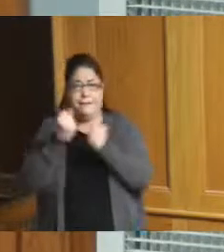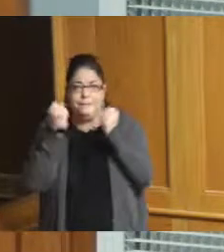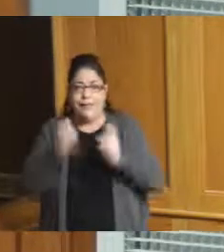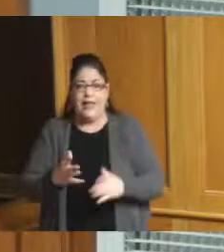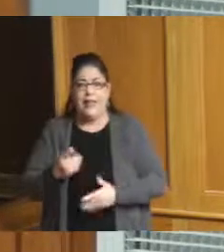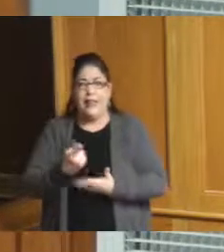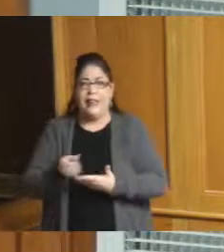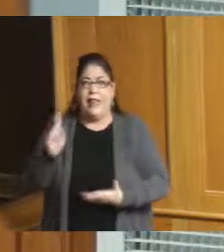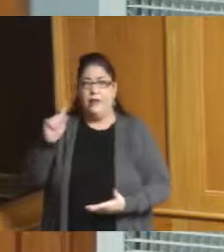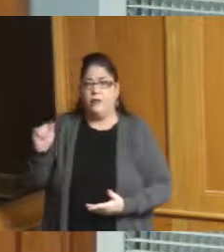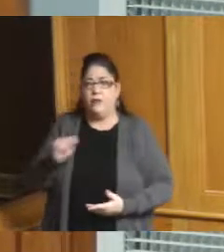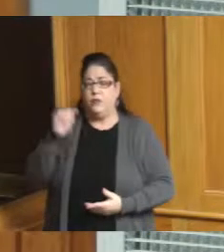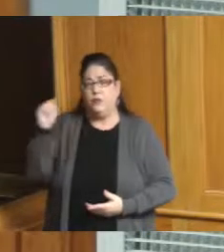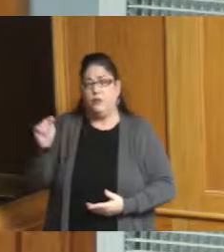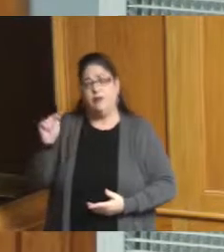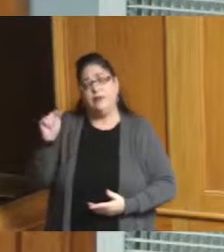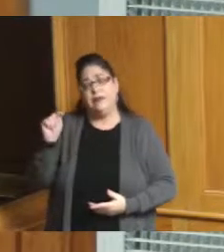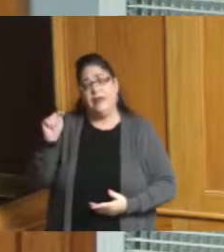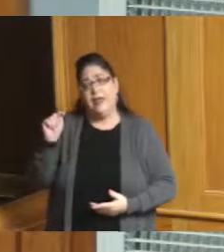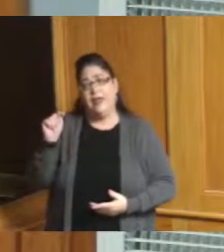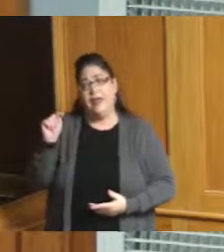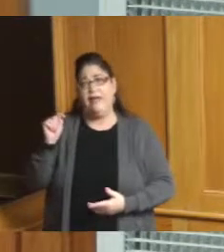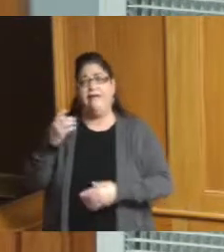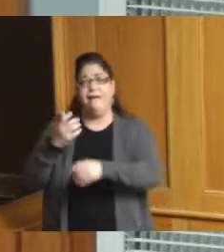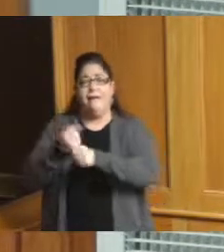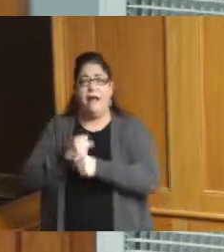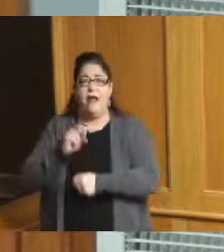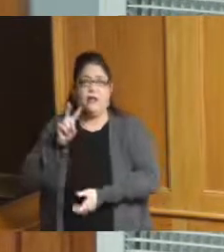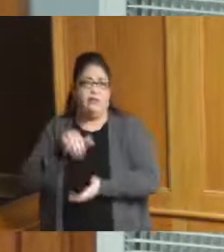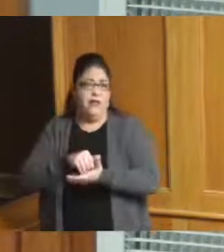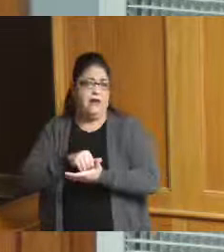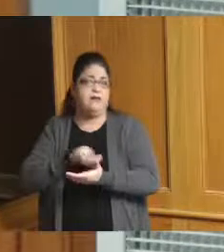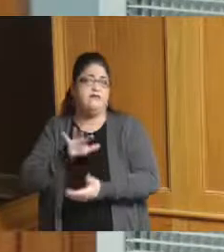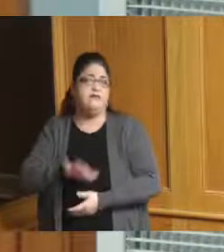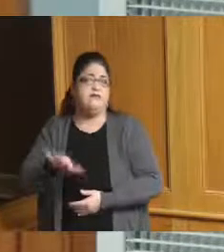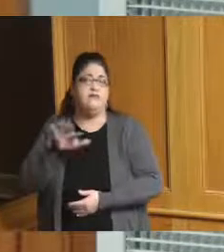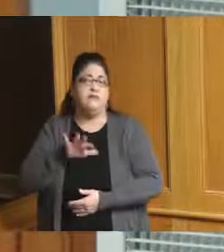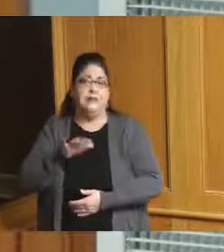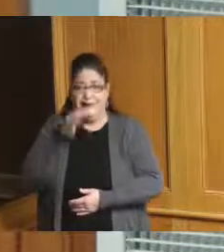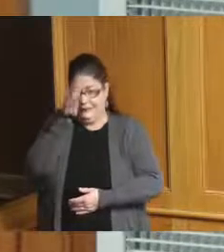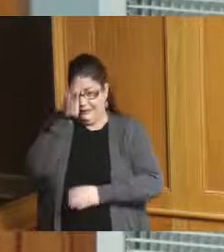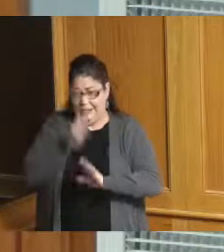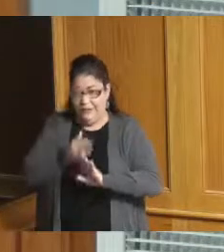Tuesday so about a week ago of 2000 test kits and you may recall right before the Christmas holiday